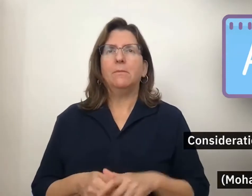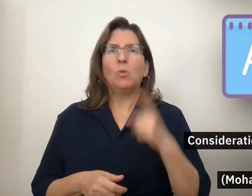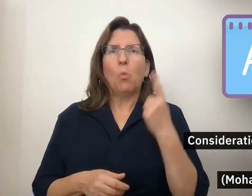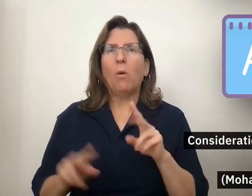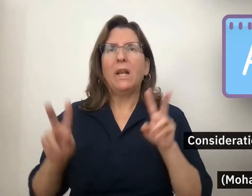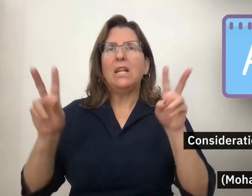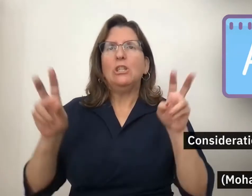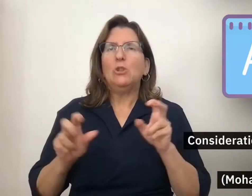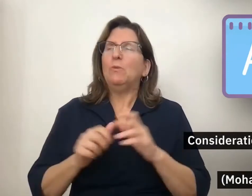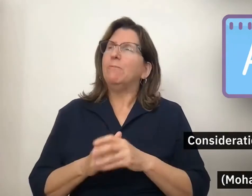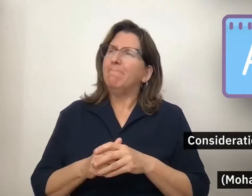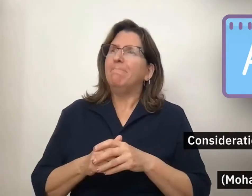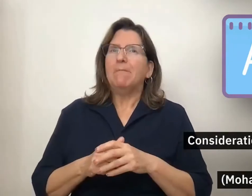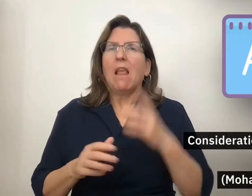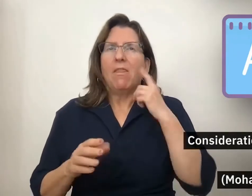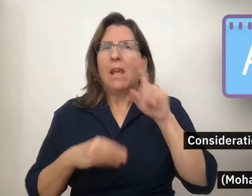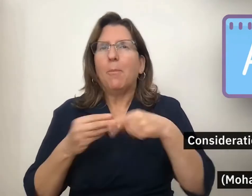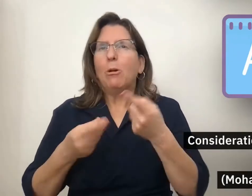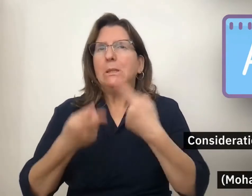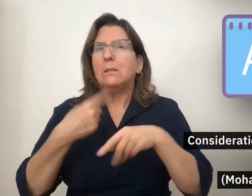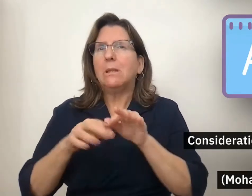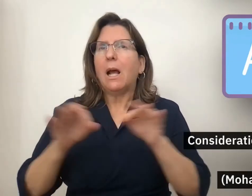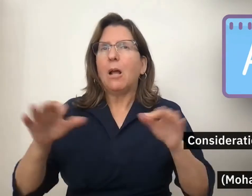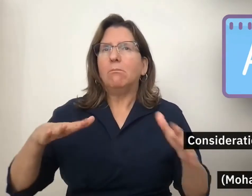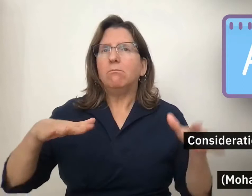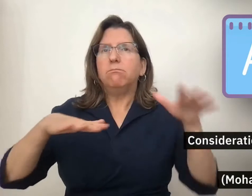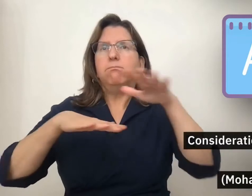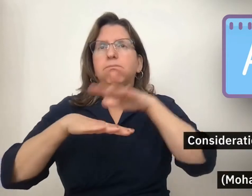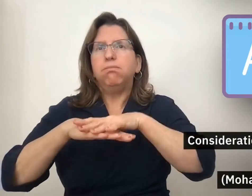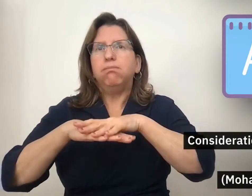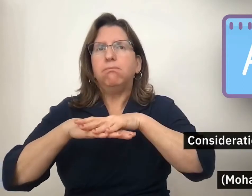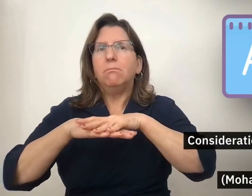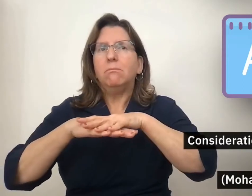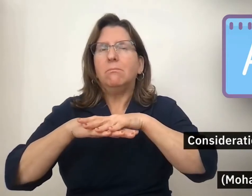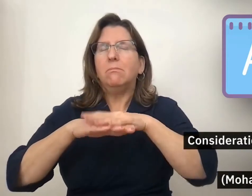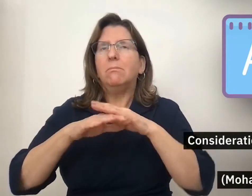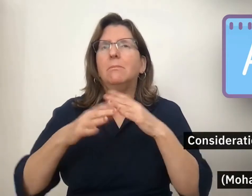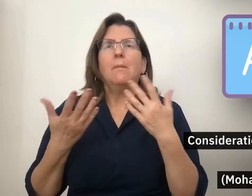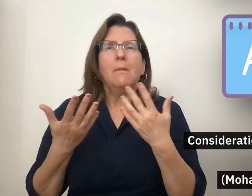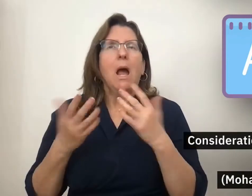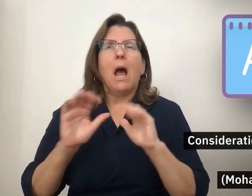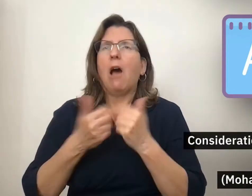But we must consider carefully the inclusion of sign language translations.